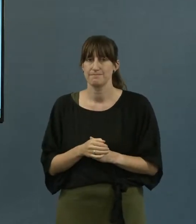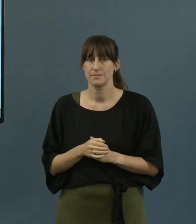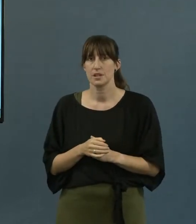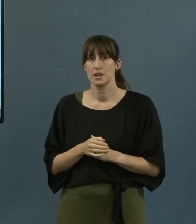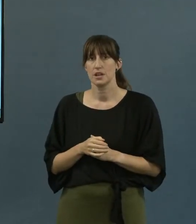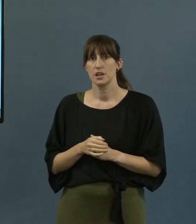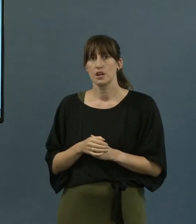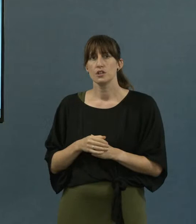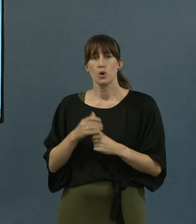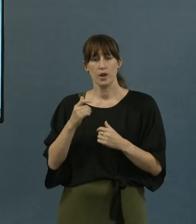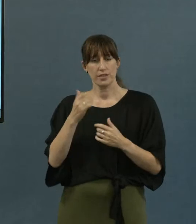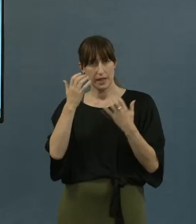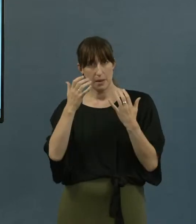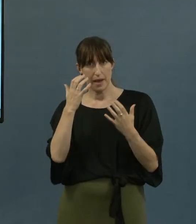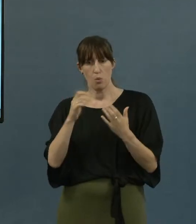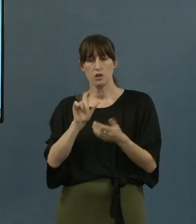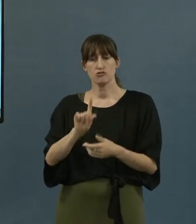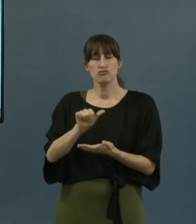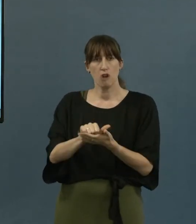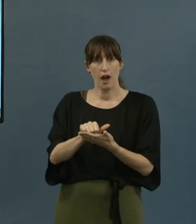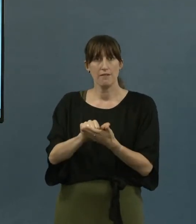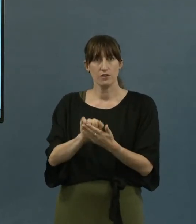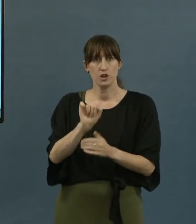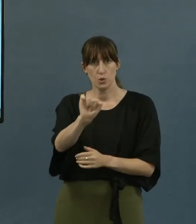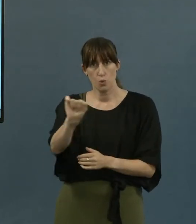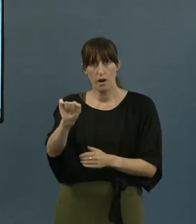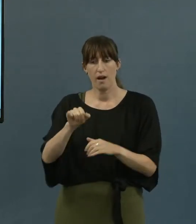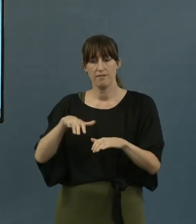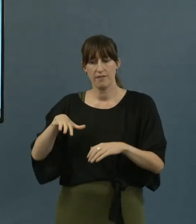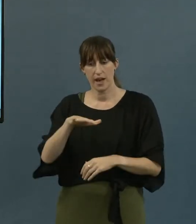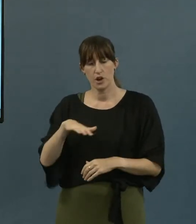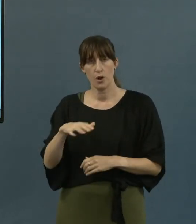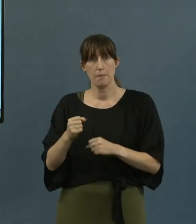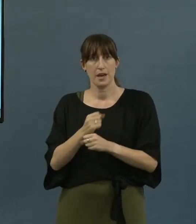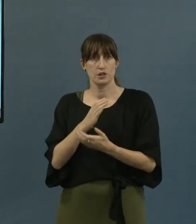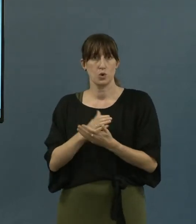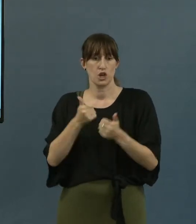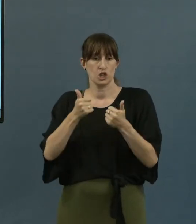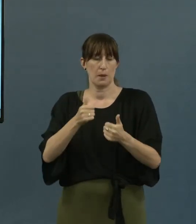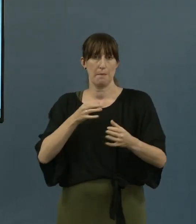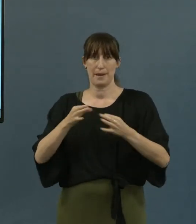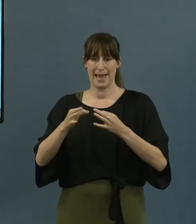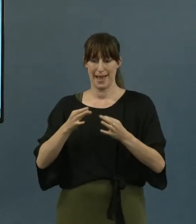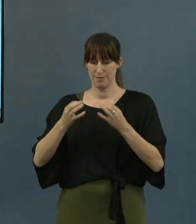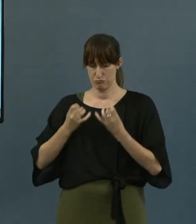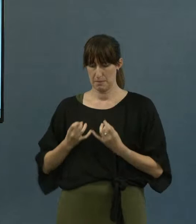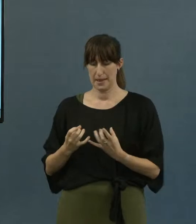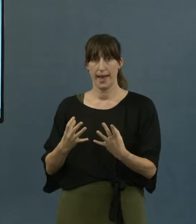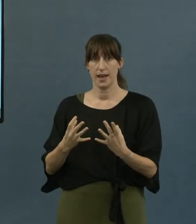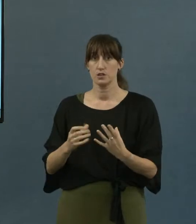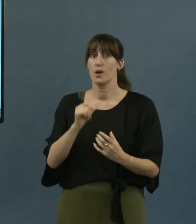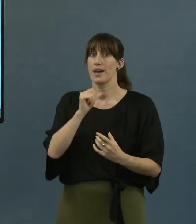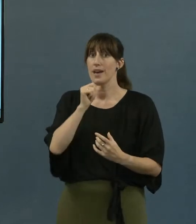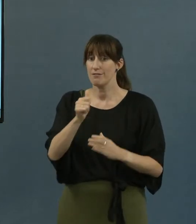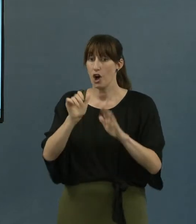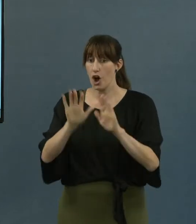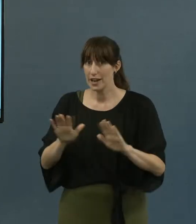your whanau, but also making sure that you have a good man in place so that, should you